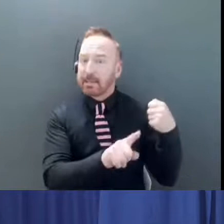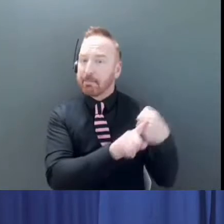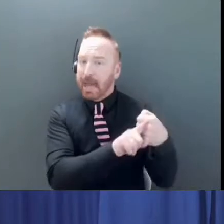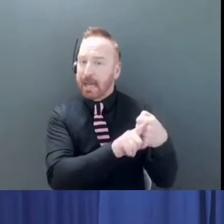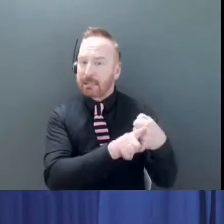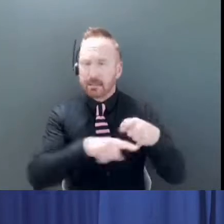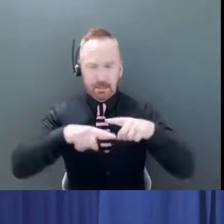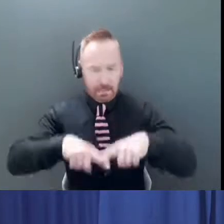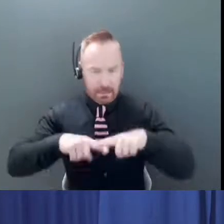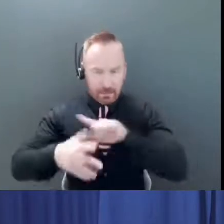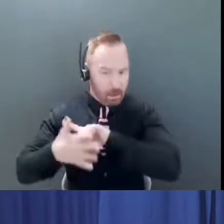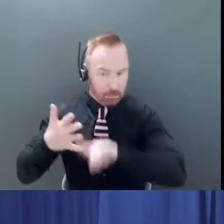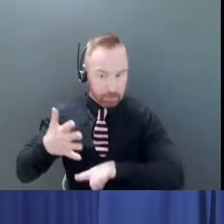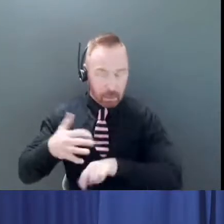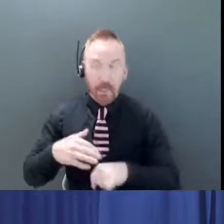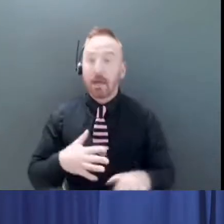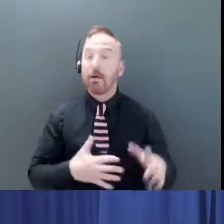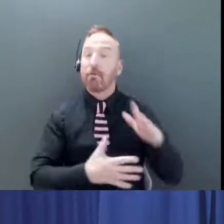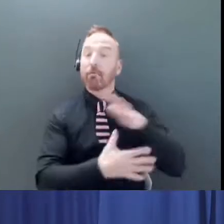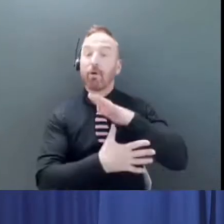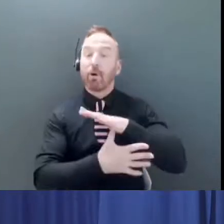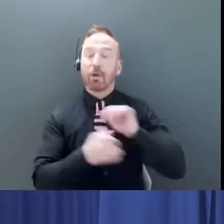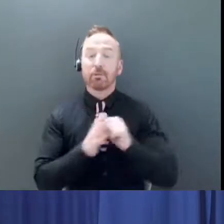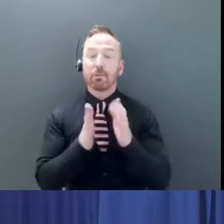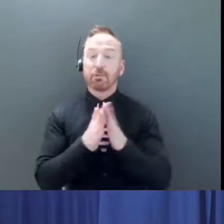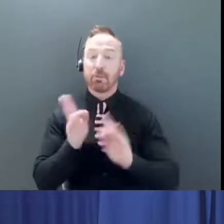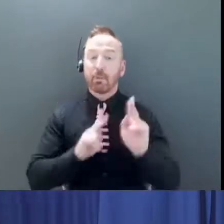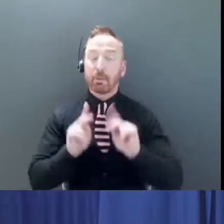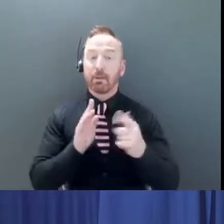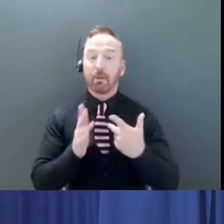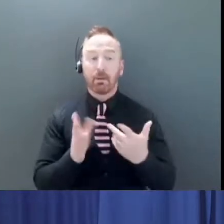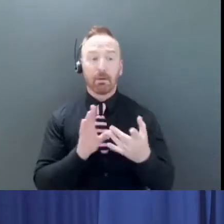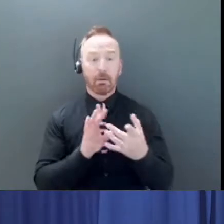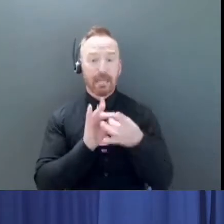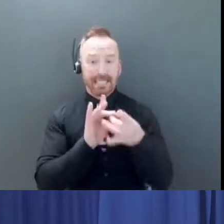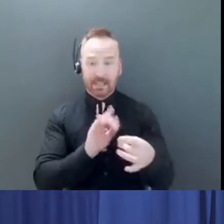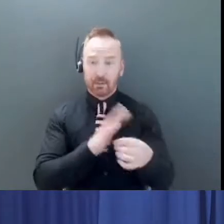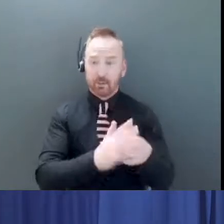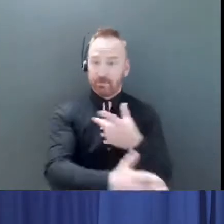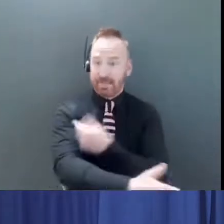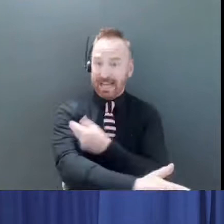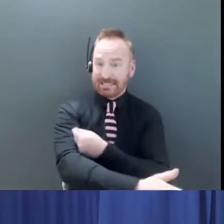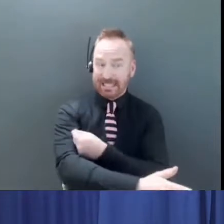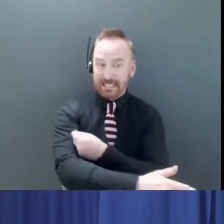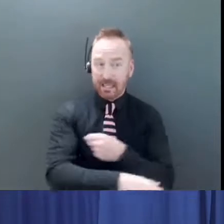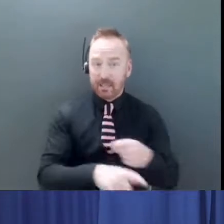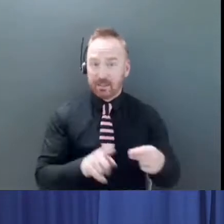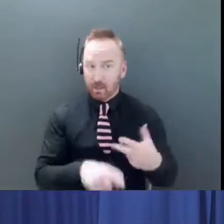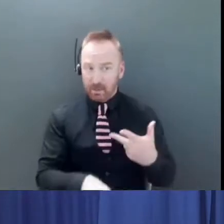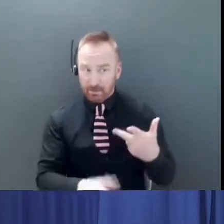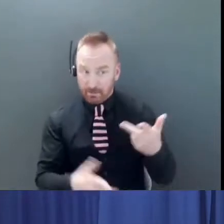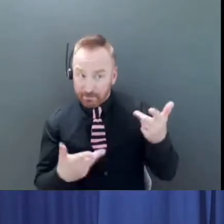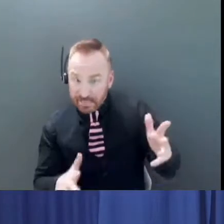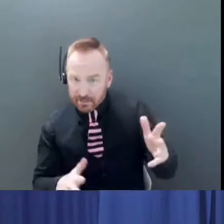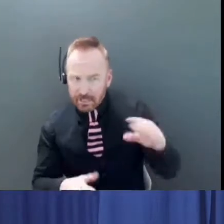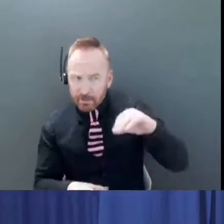uptake of vaccine be at the time? Second, will it appear in an area in Yukon with lower or